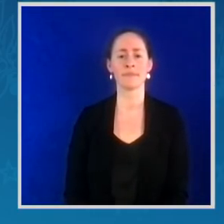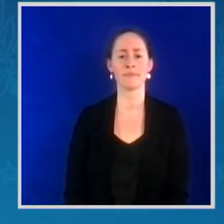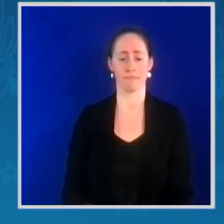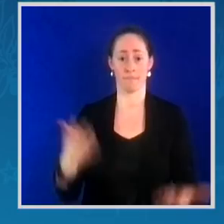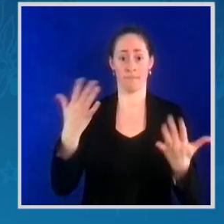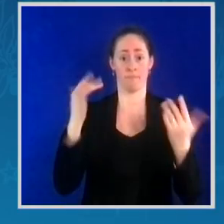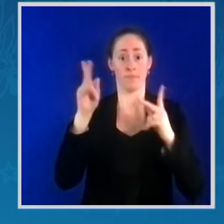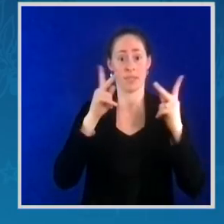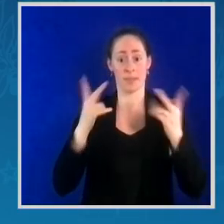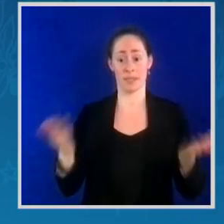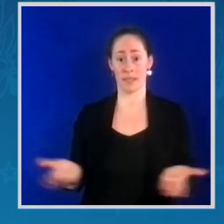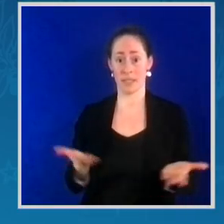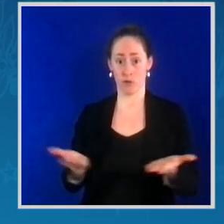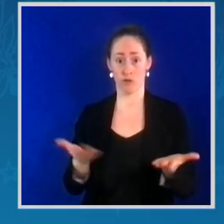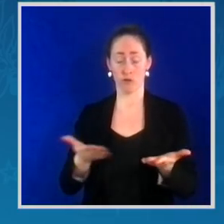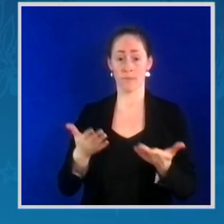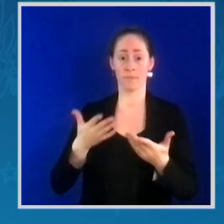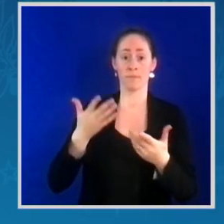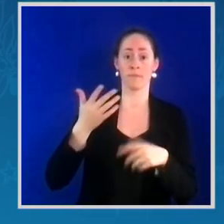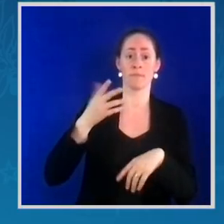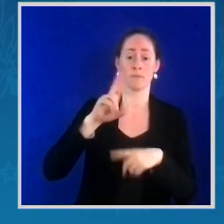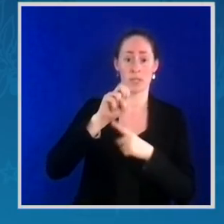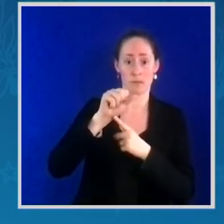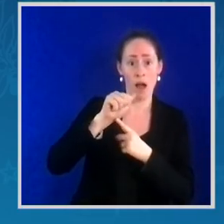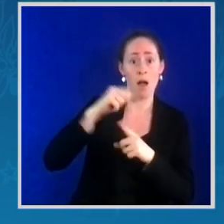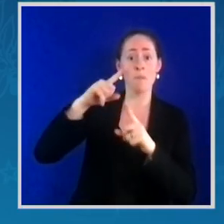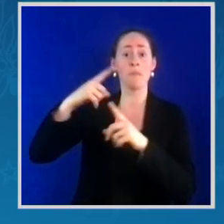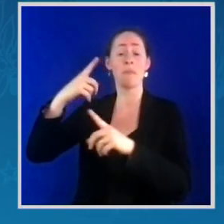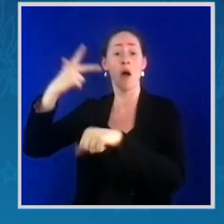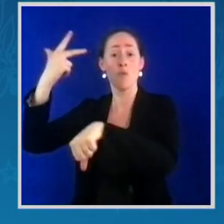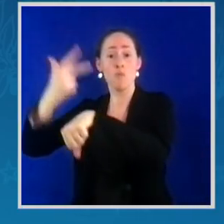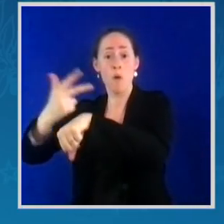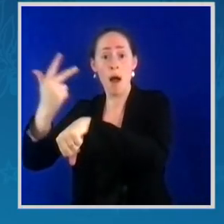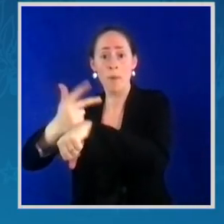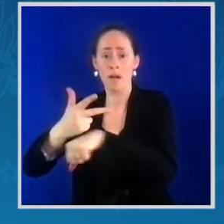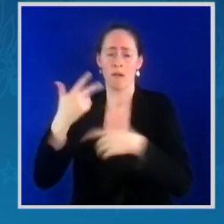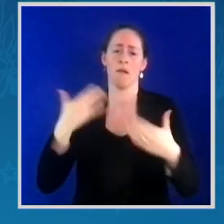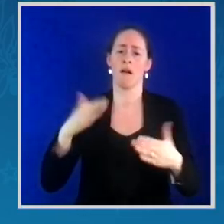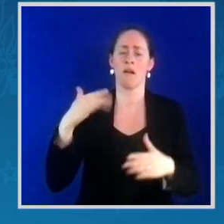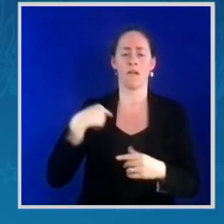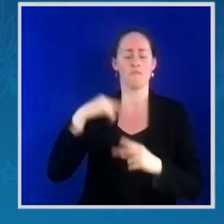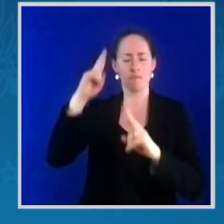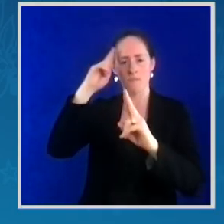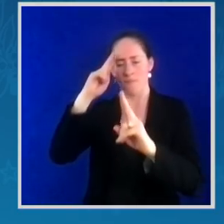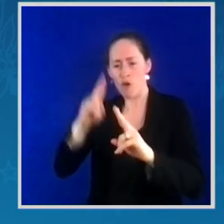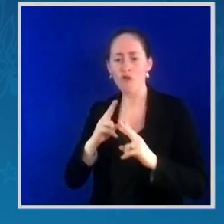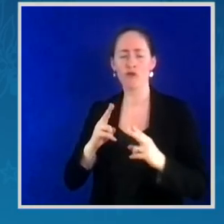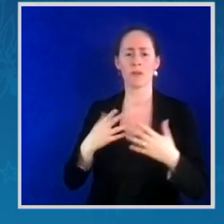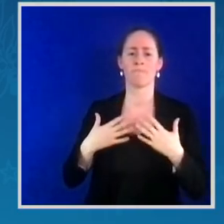And I was privileged to be able to meet with them after our first meeting that was virtual in person yesterday.